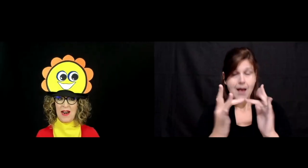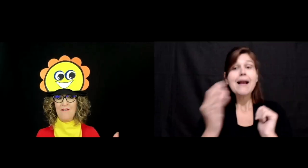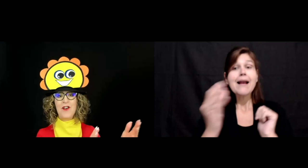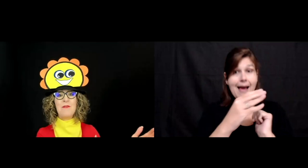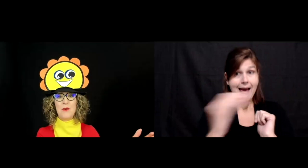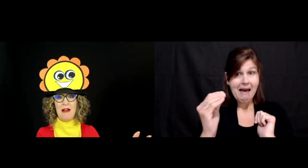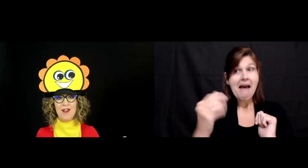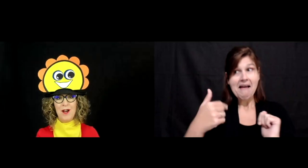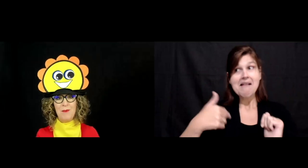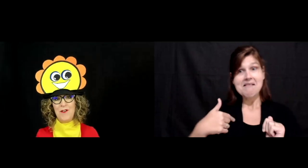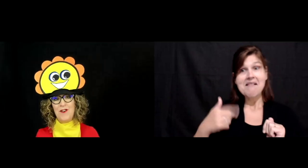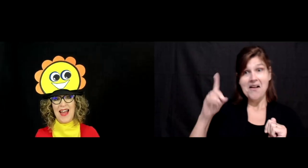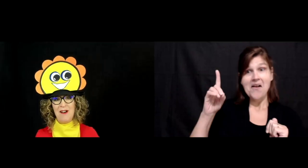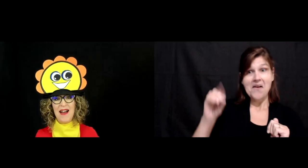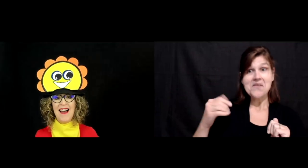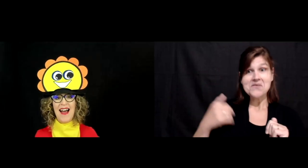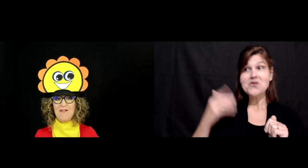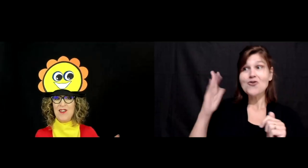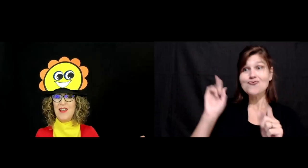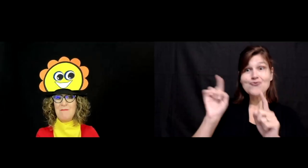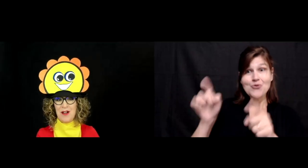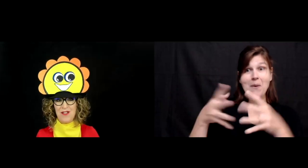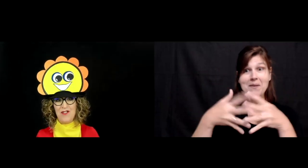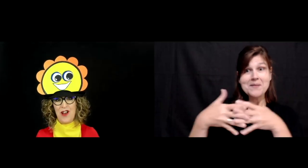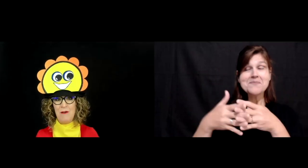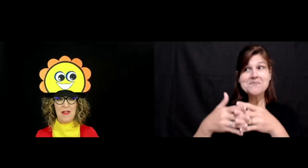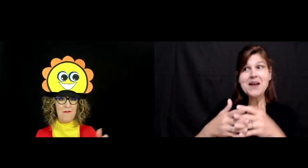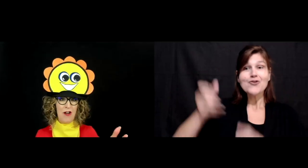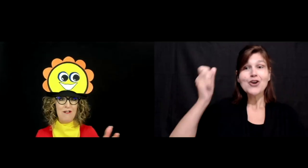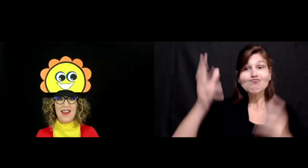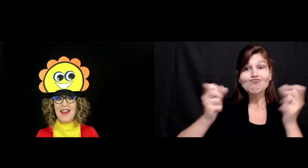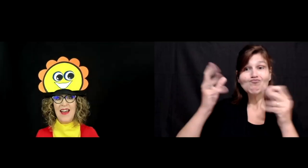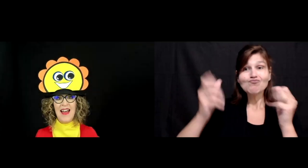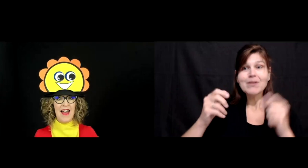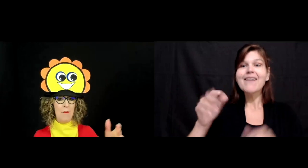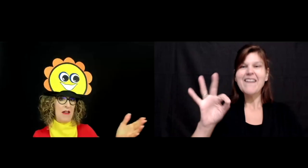when I've come to America before now, I have done in-person shows in Florida